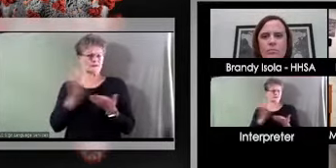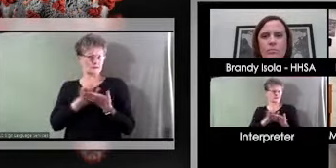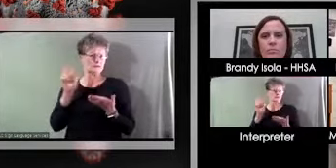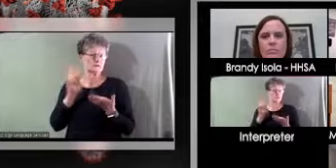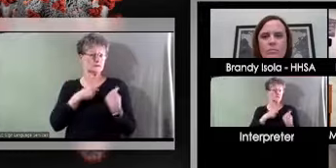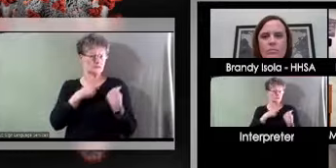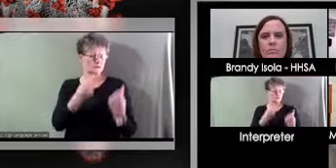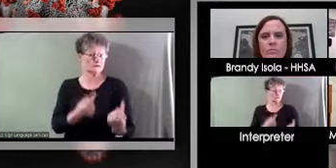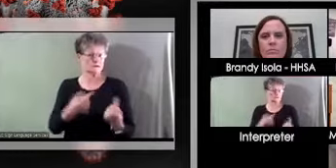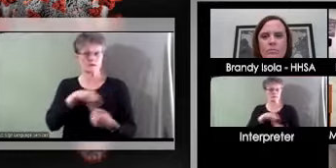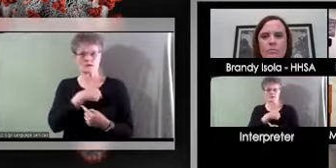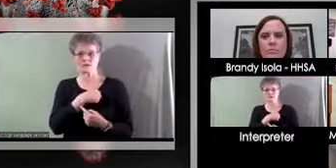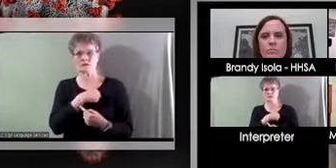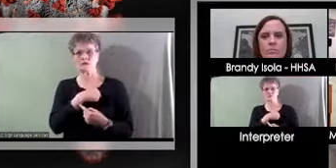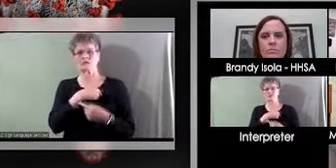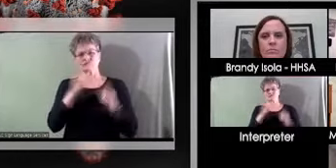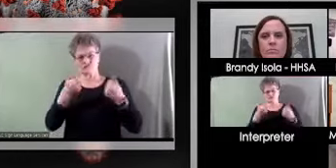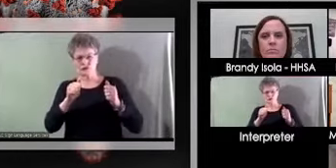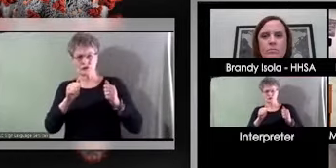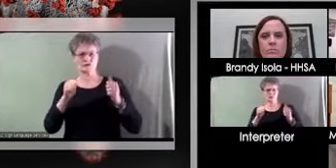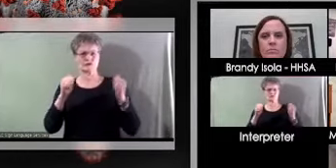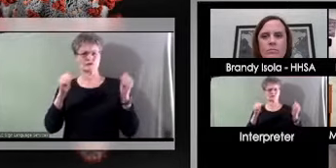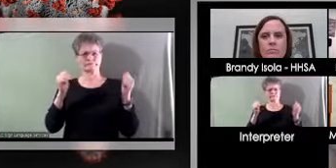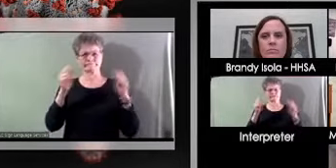spend many hours educating our emergency room